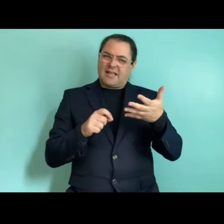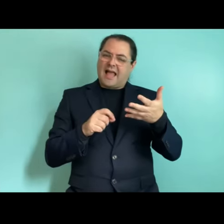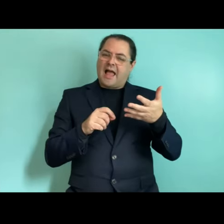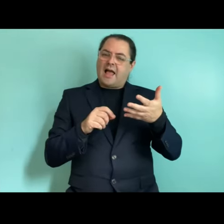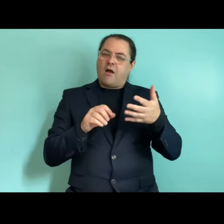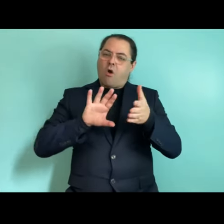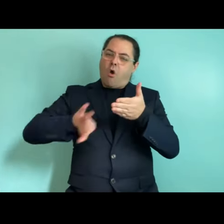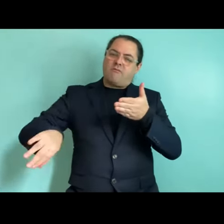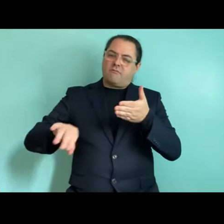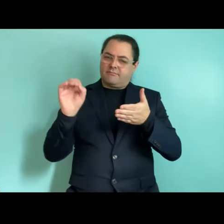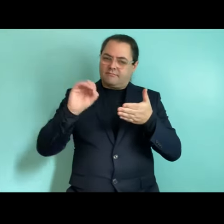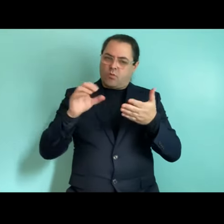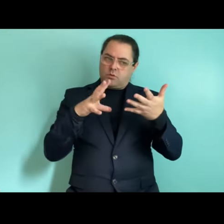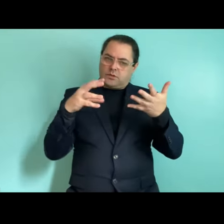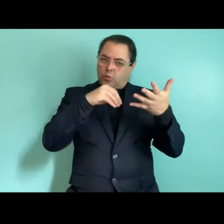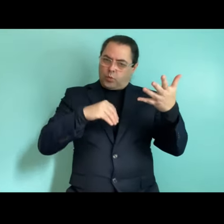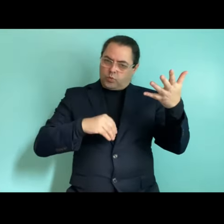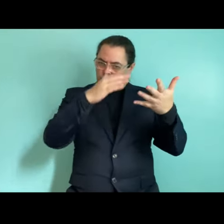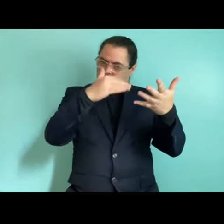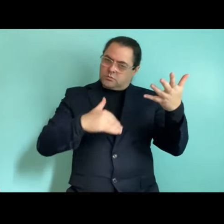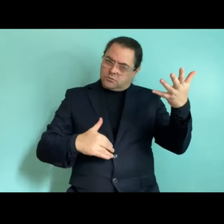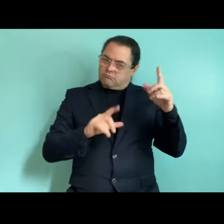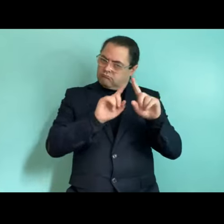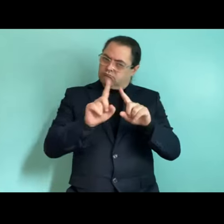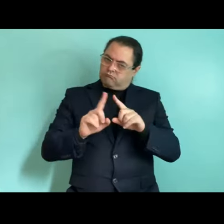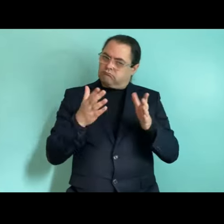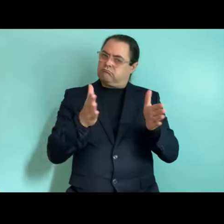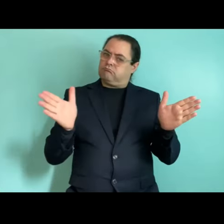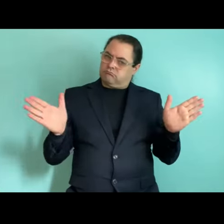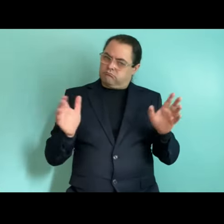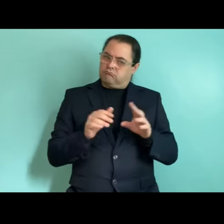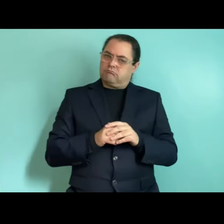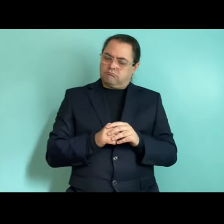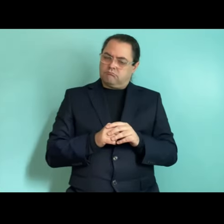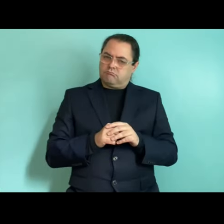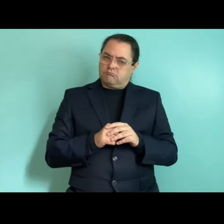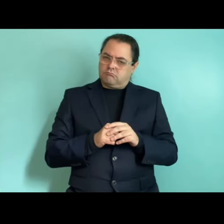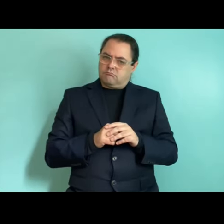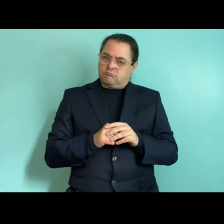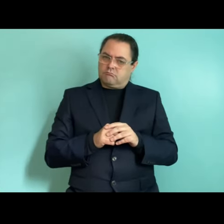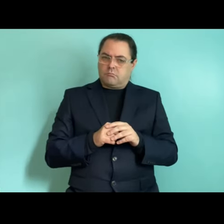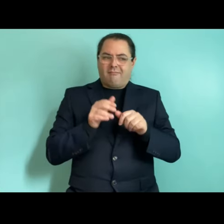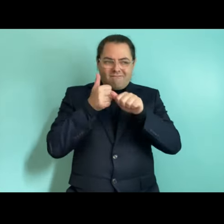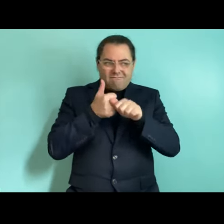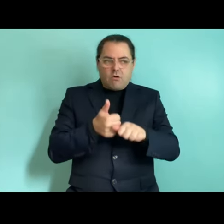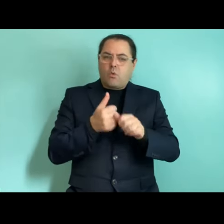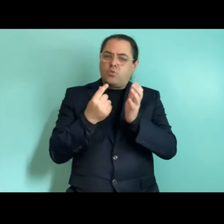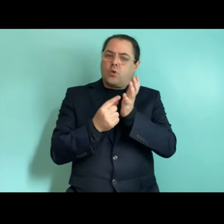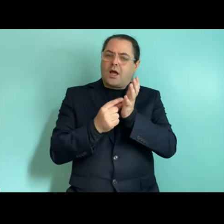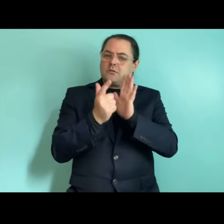Most of our members to ensure that they learned the requirements of the tuition assistance with actually vendor. 12:17:19 We also did add the accessibility